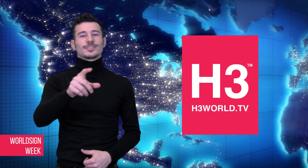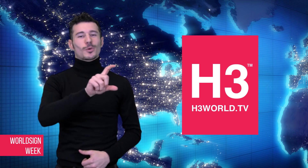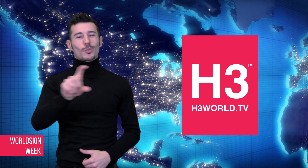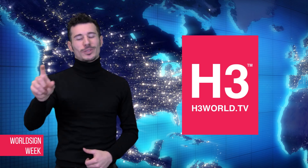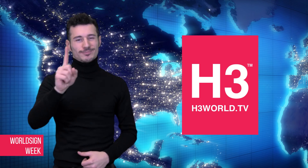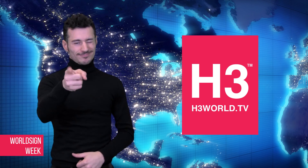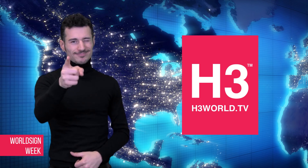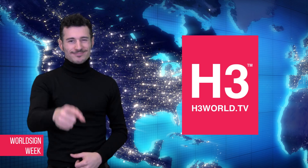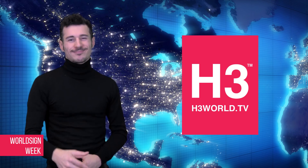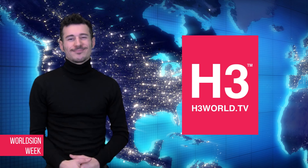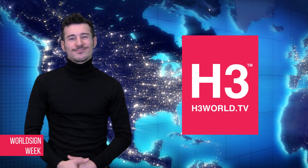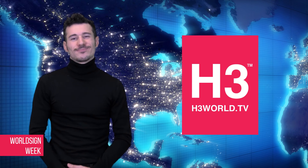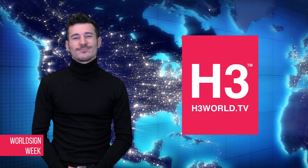See you next week.